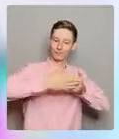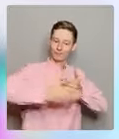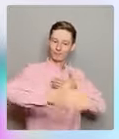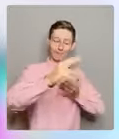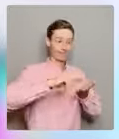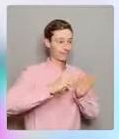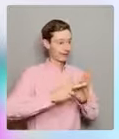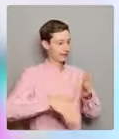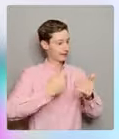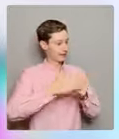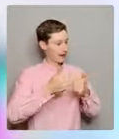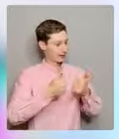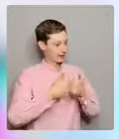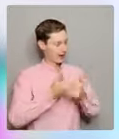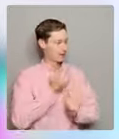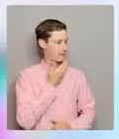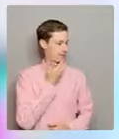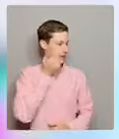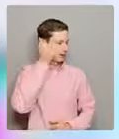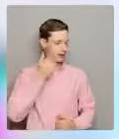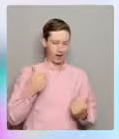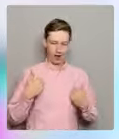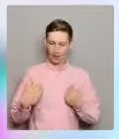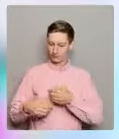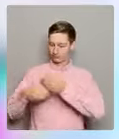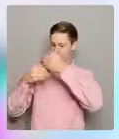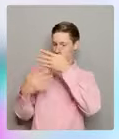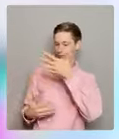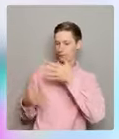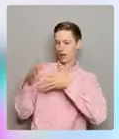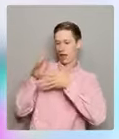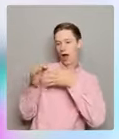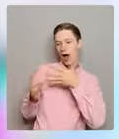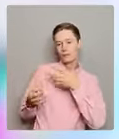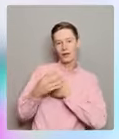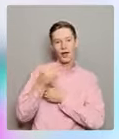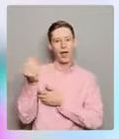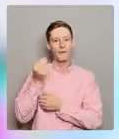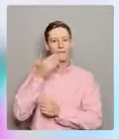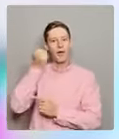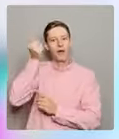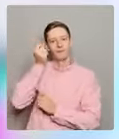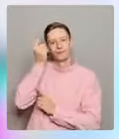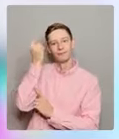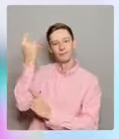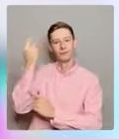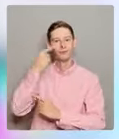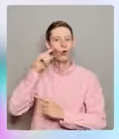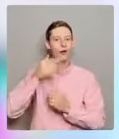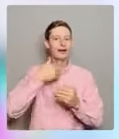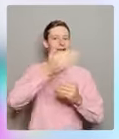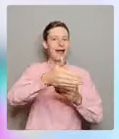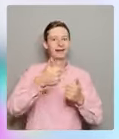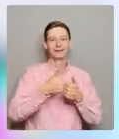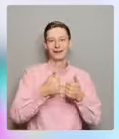at a better starting point from day one. You have a library of options and understanding and the right questions to ask in a new design.